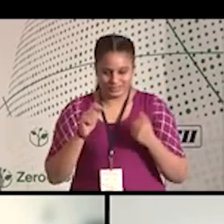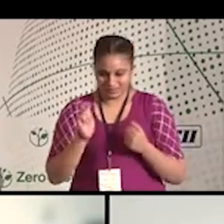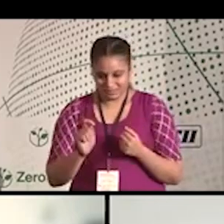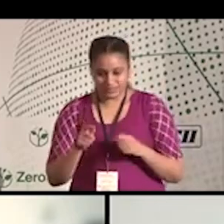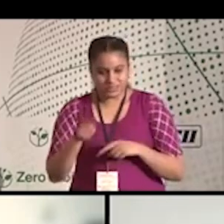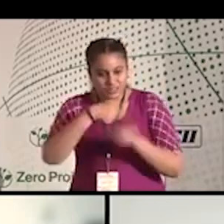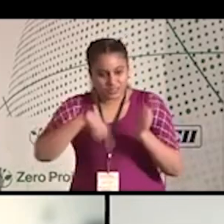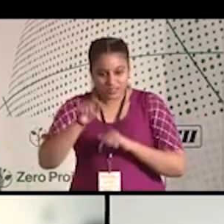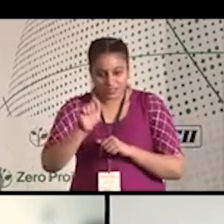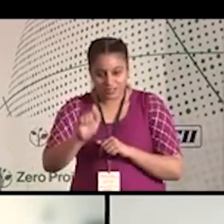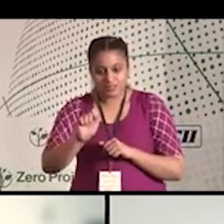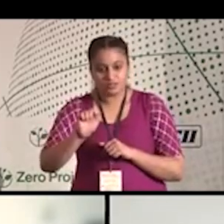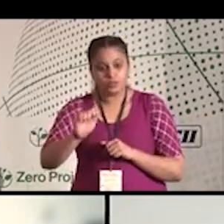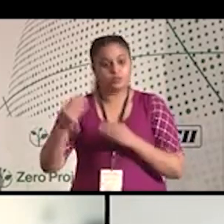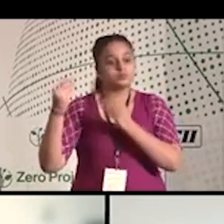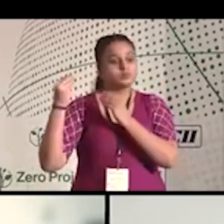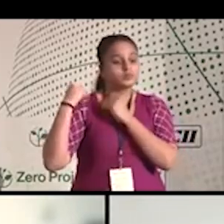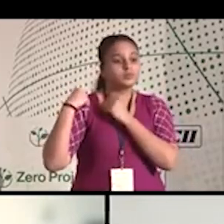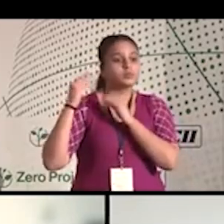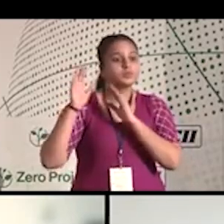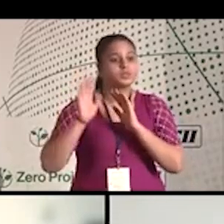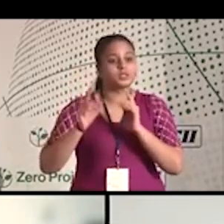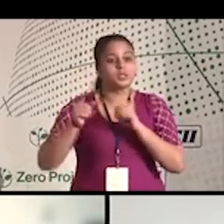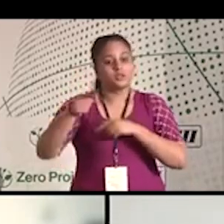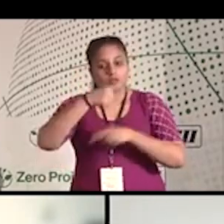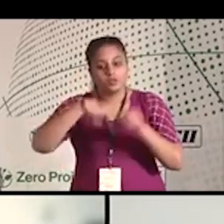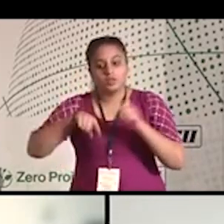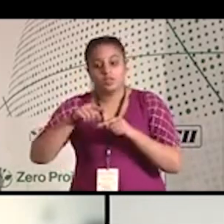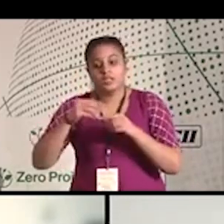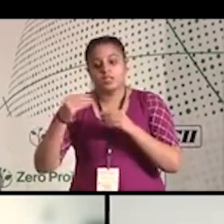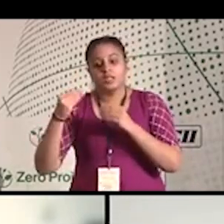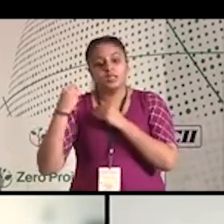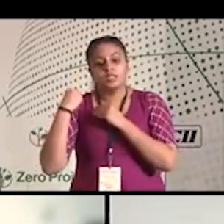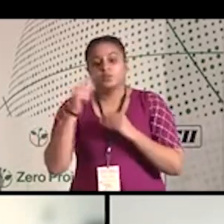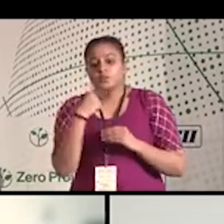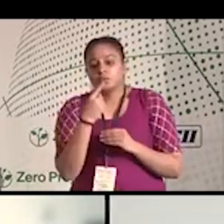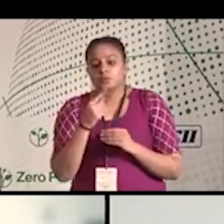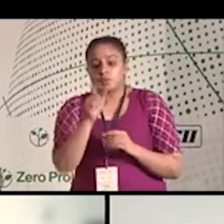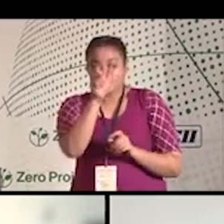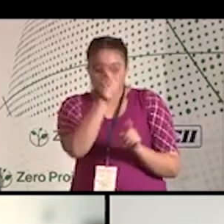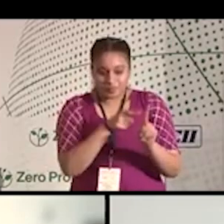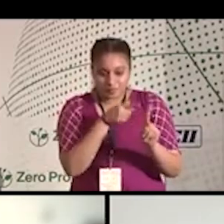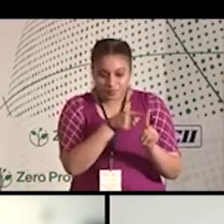is that the responsibility is on the disabled person to enforce their rights.